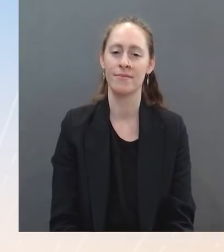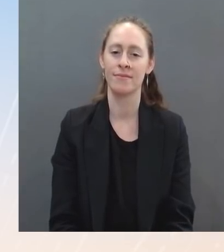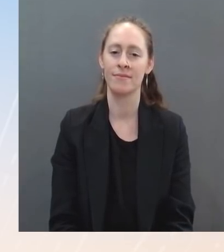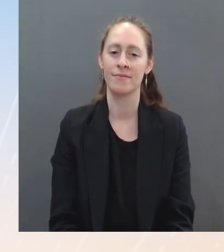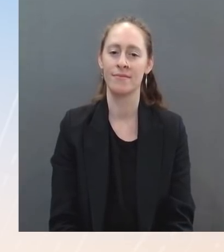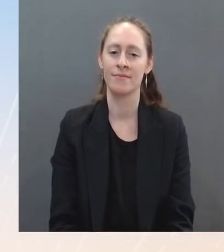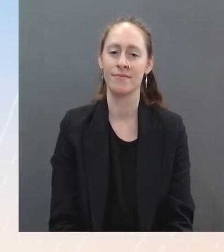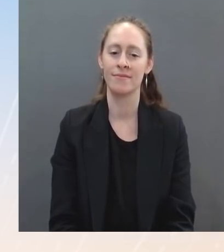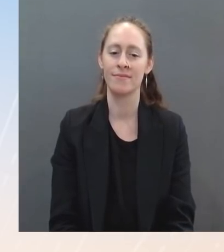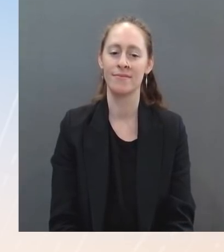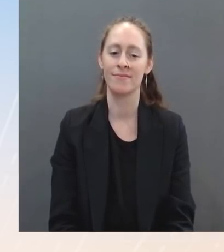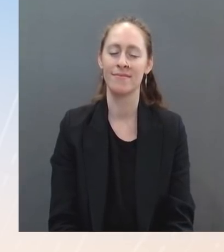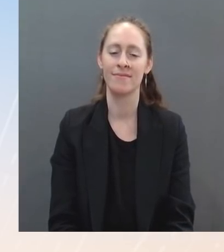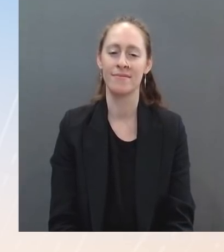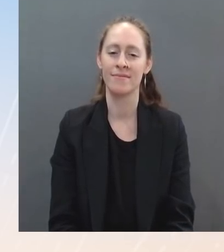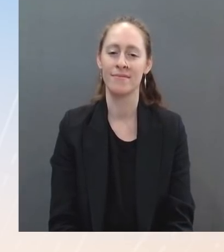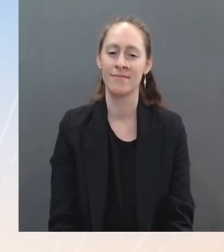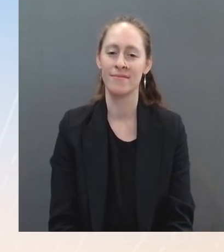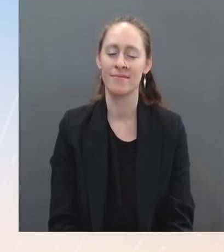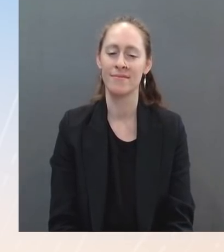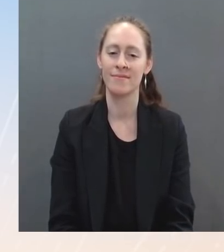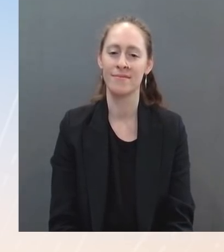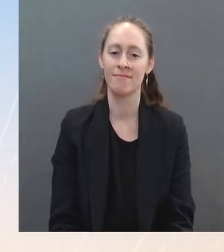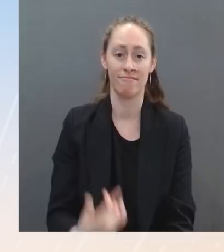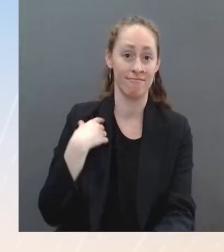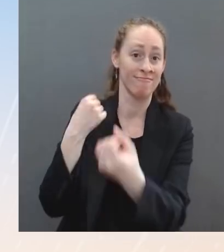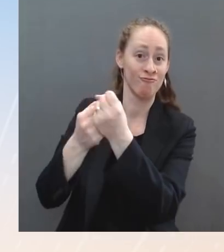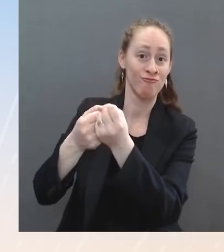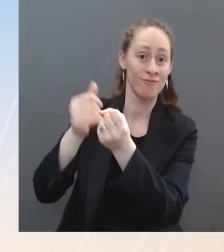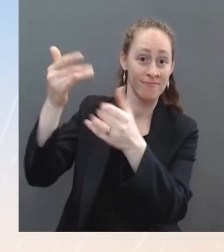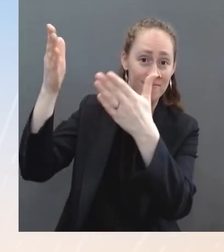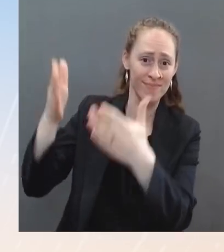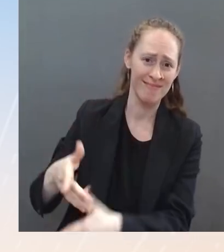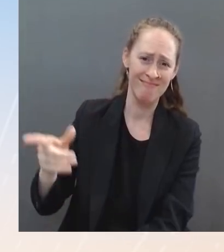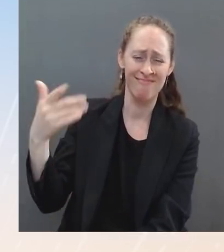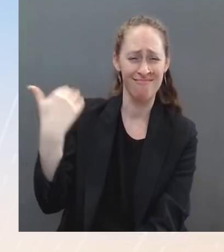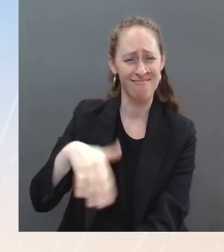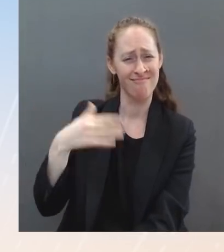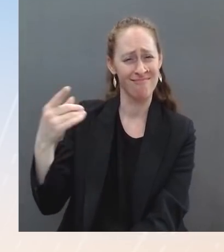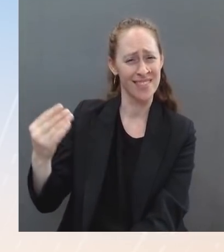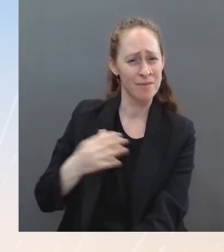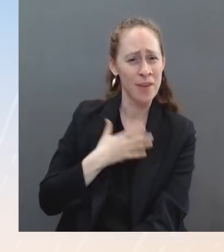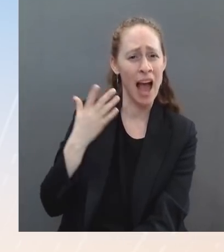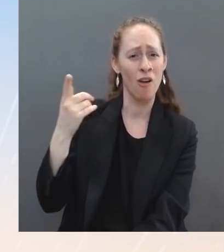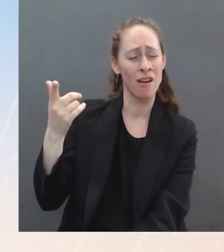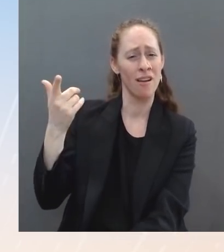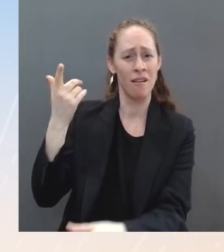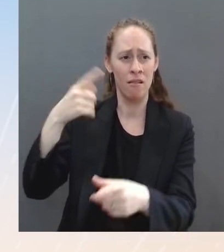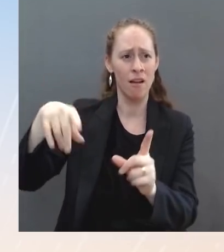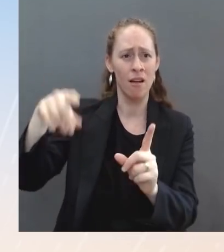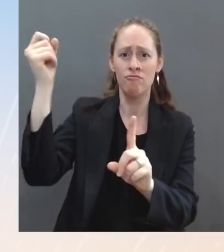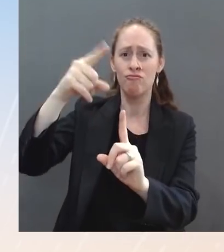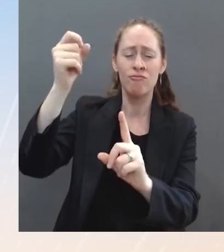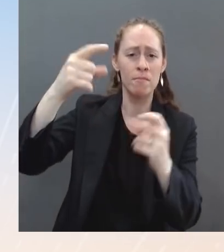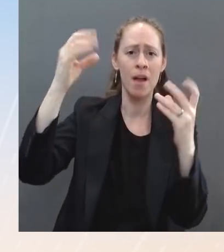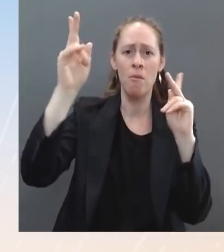a leader who has inspired generations of people to fight, organize, and expand opportunities for workers. When President Biden became President,